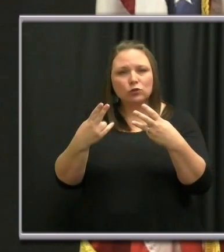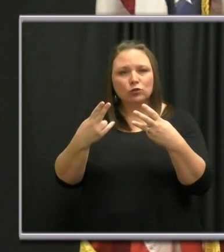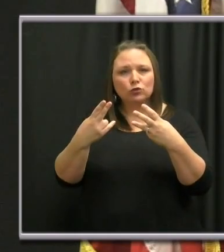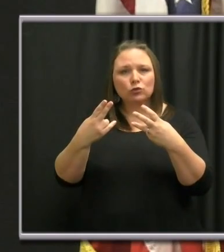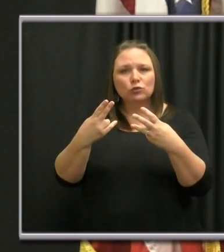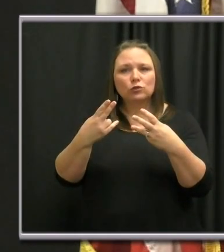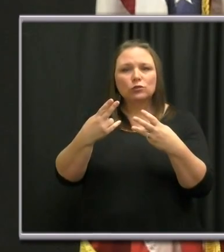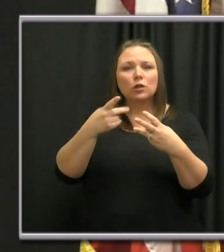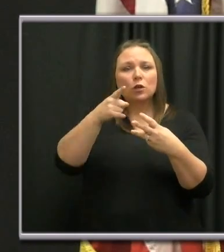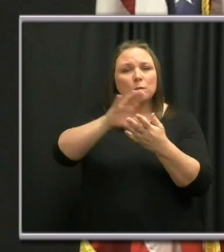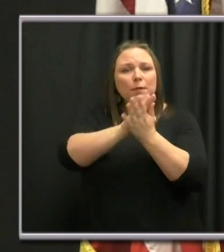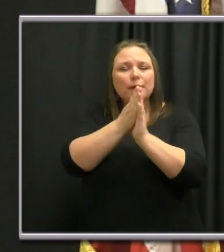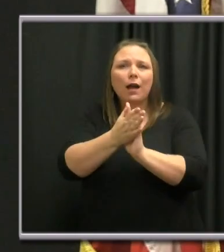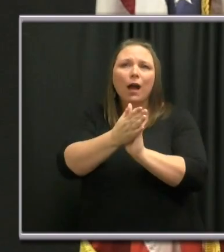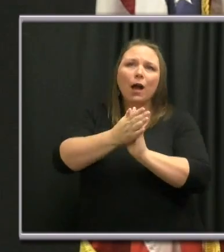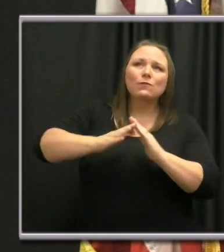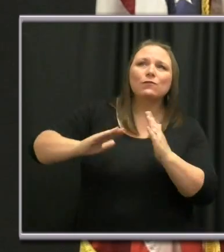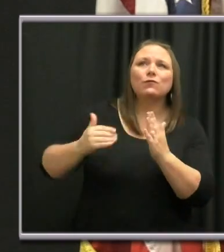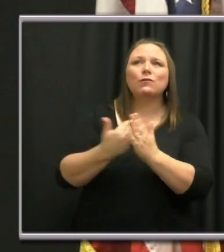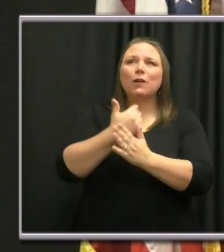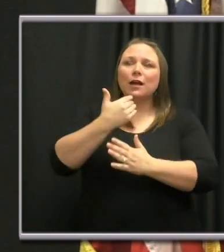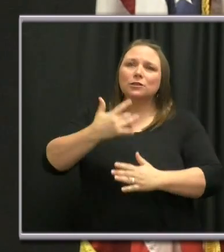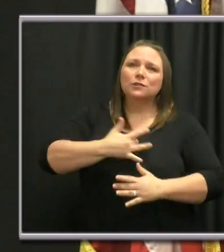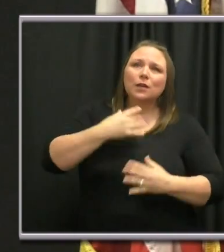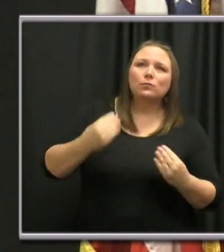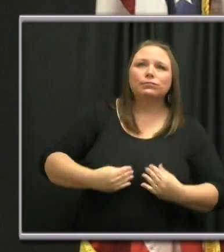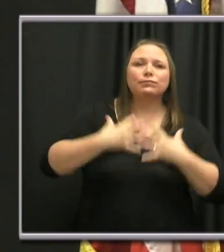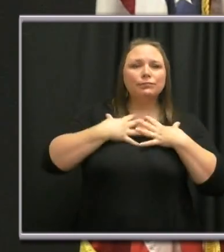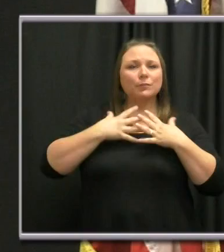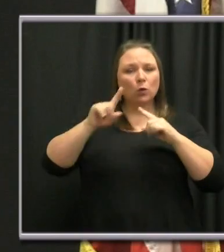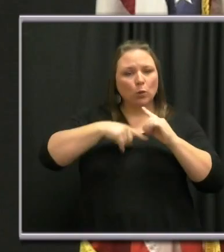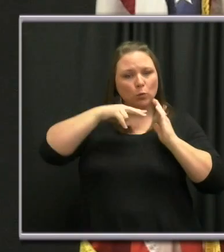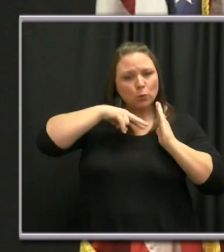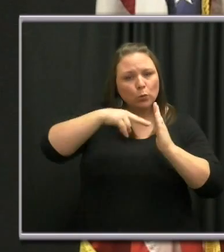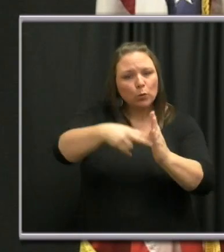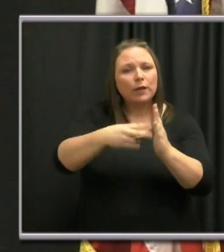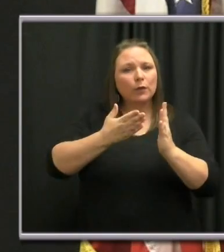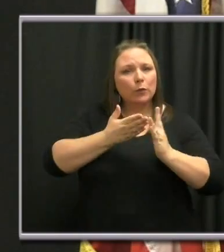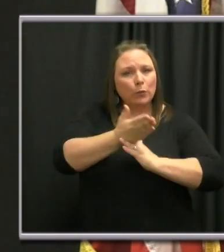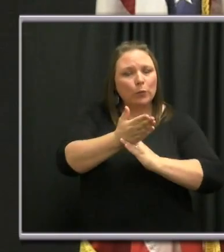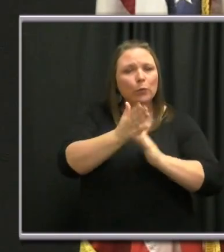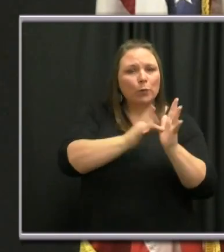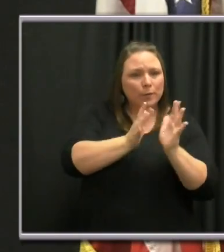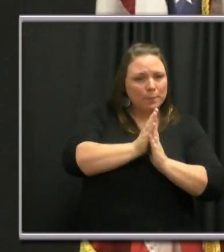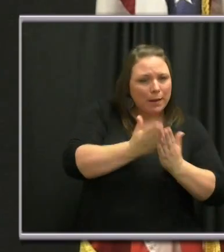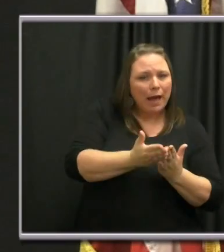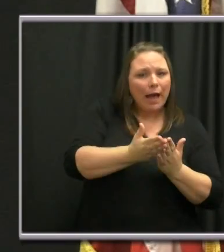REFRESH REFRESHED BY READING